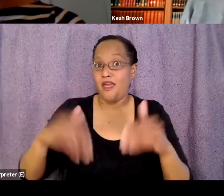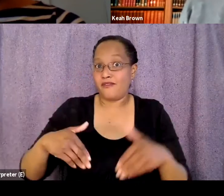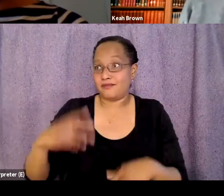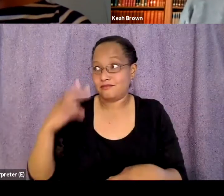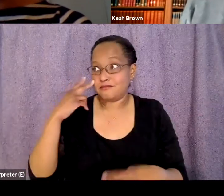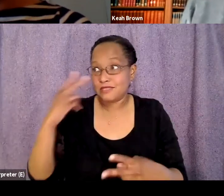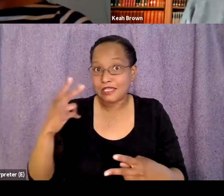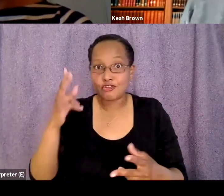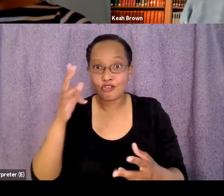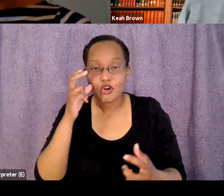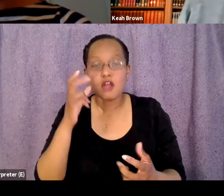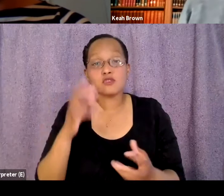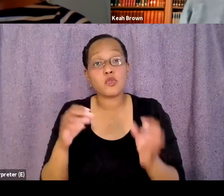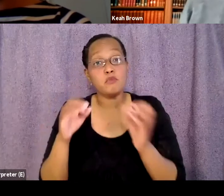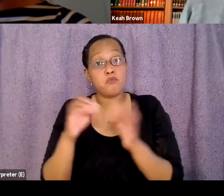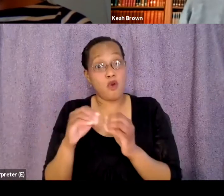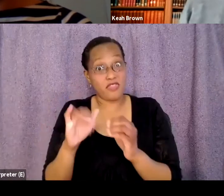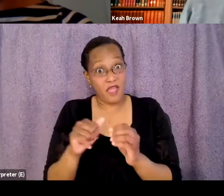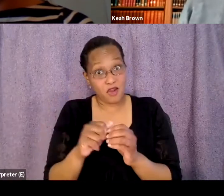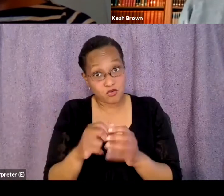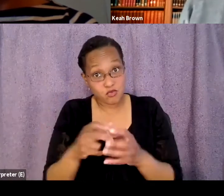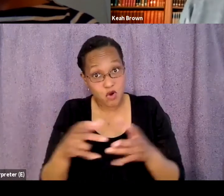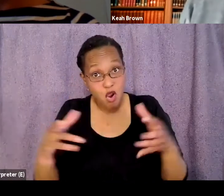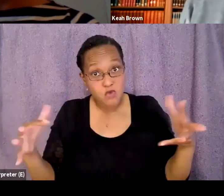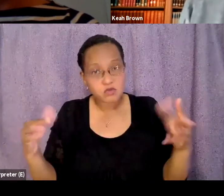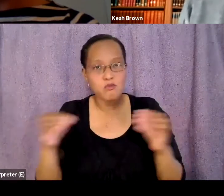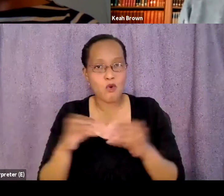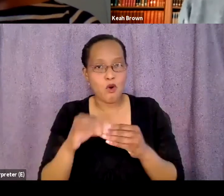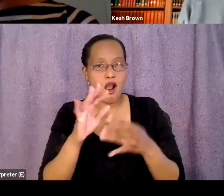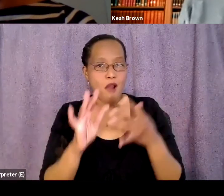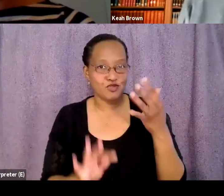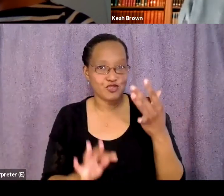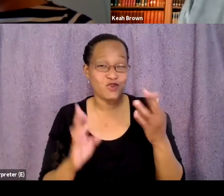opportunities there should be so fingers crossed that their actually are.